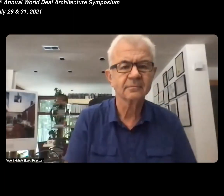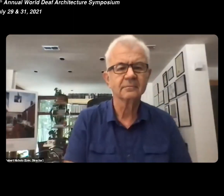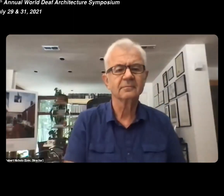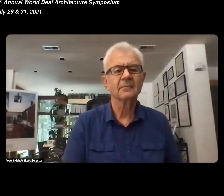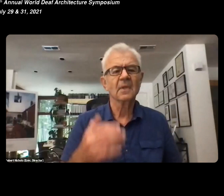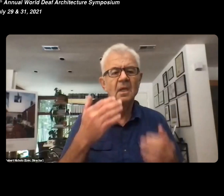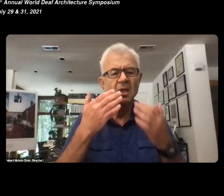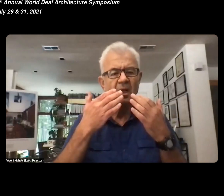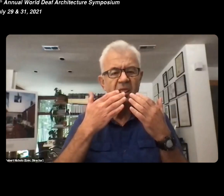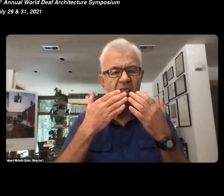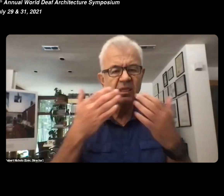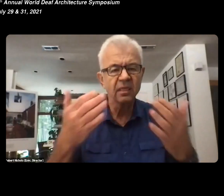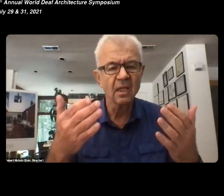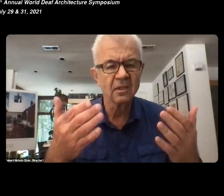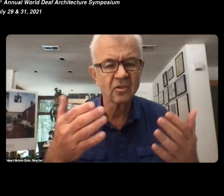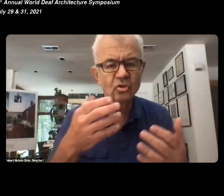Thank you.